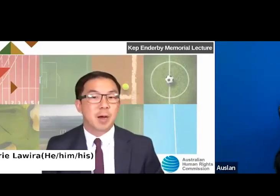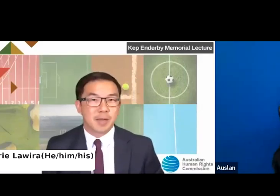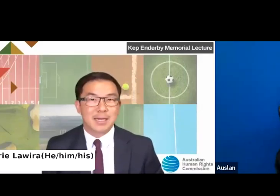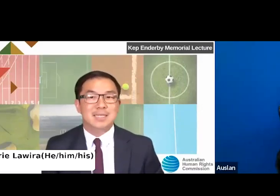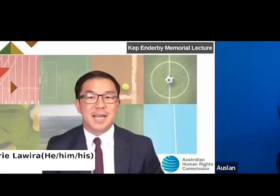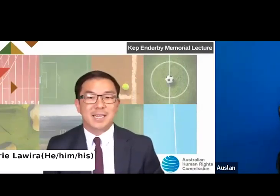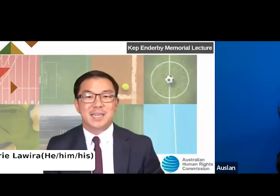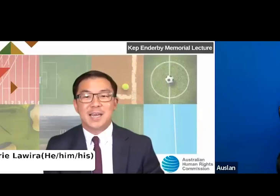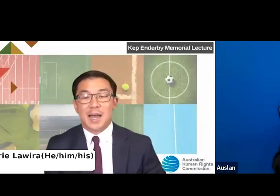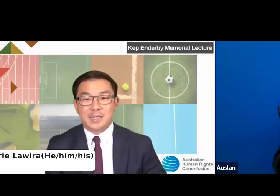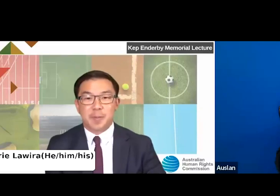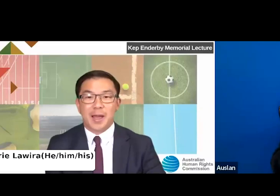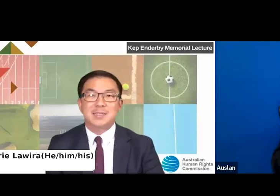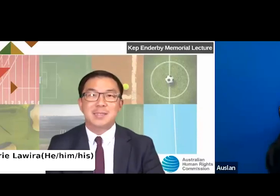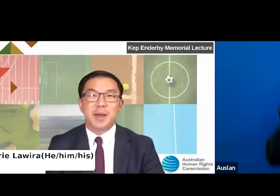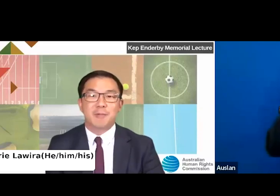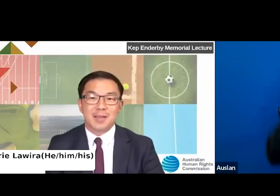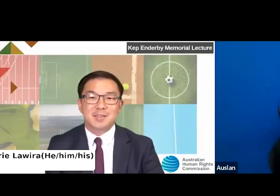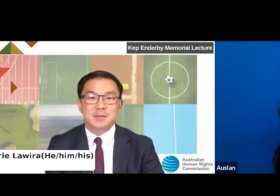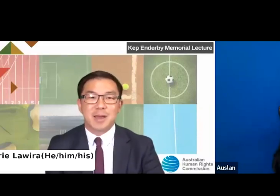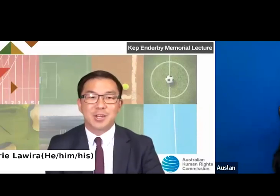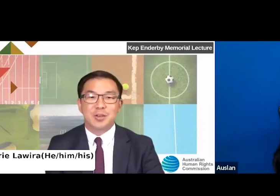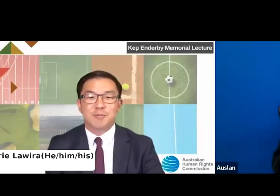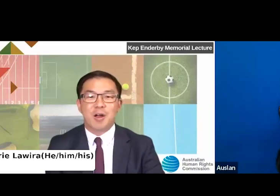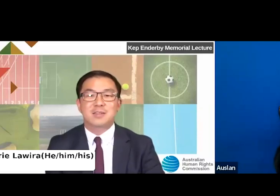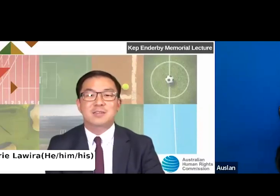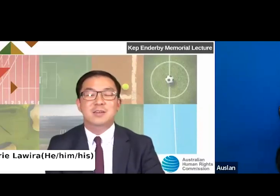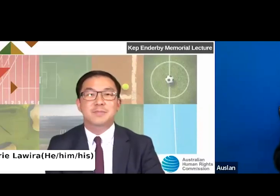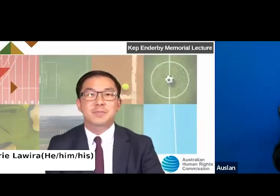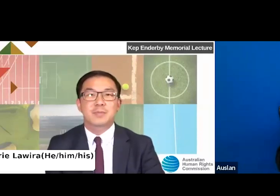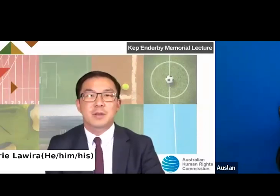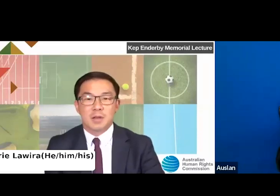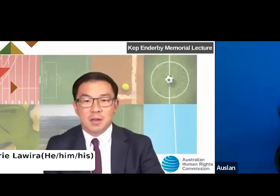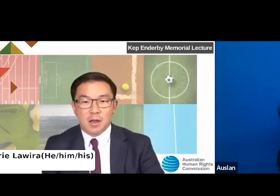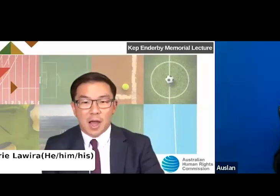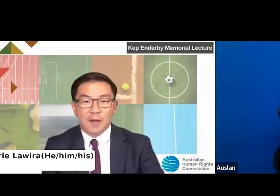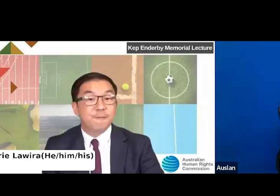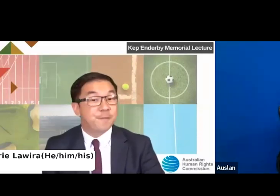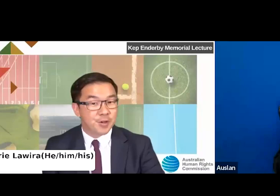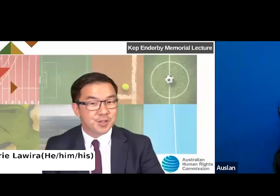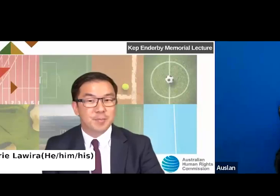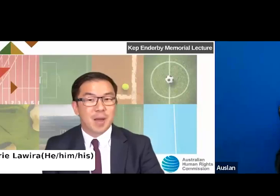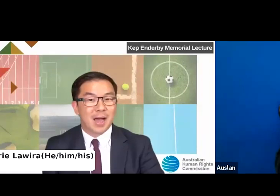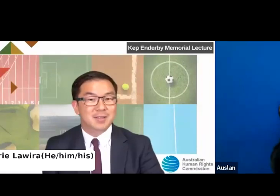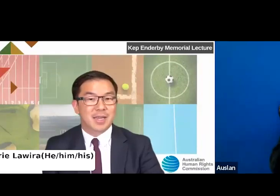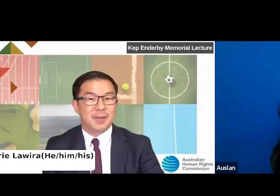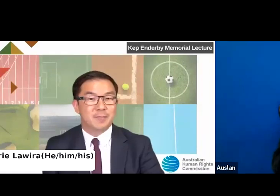public understanding and debate about racism and human rights. First and housekeeping.